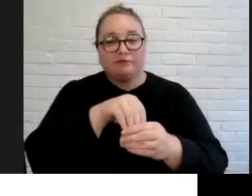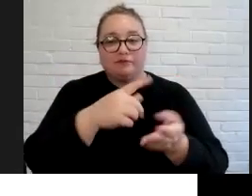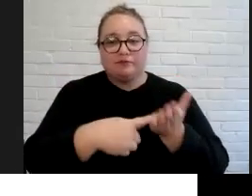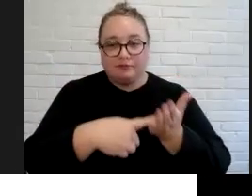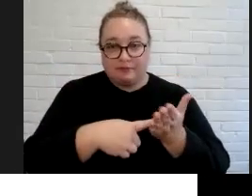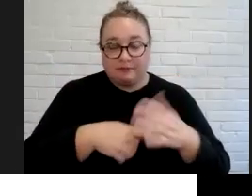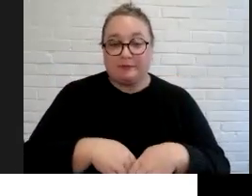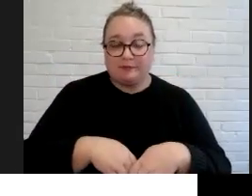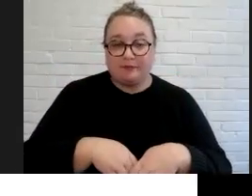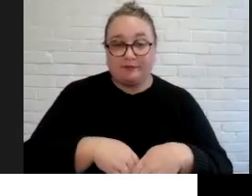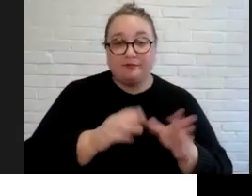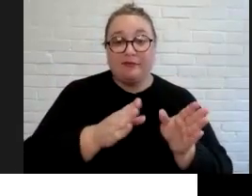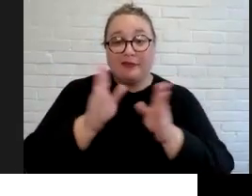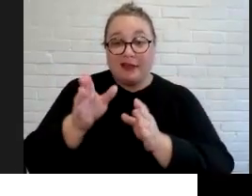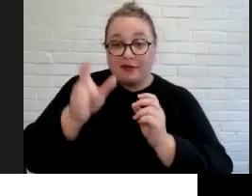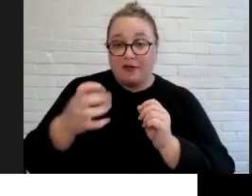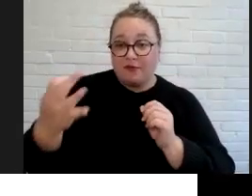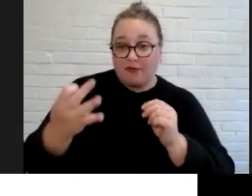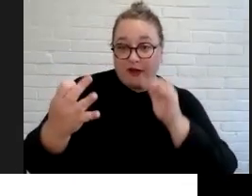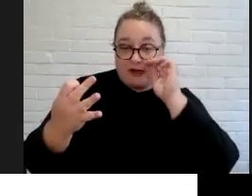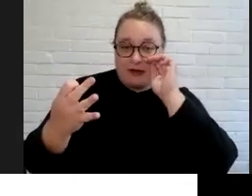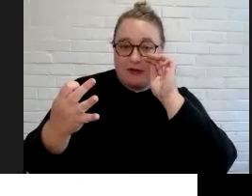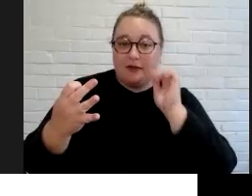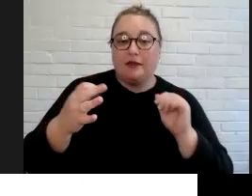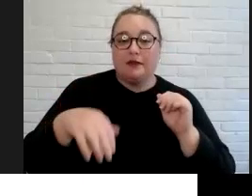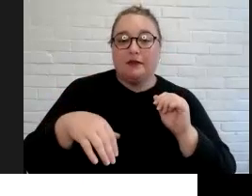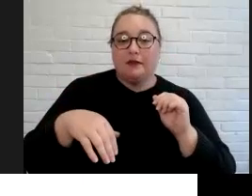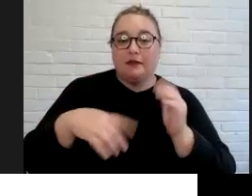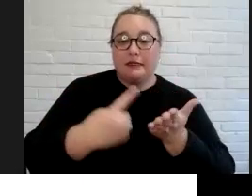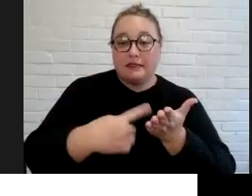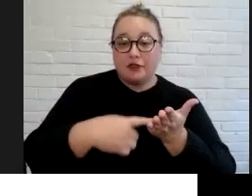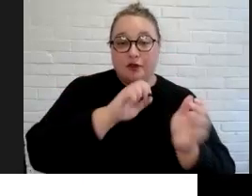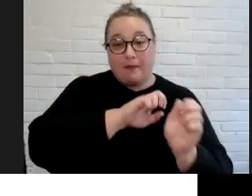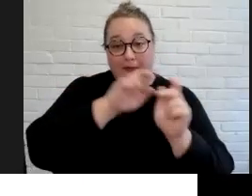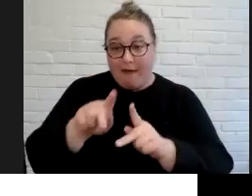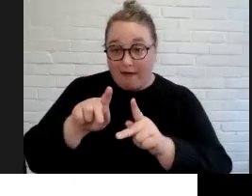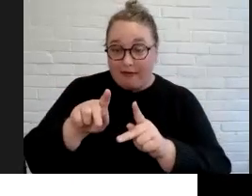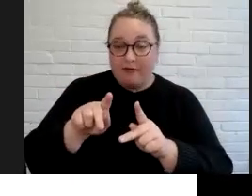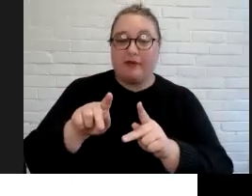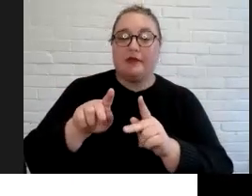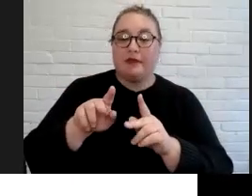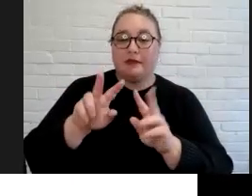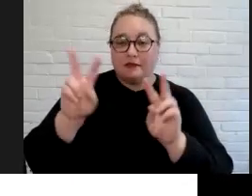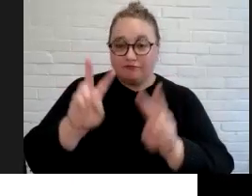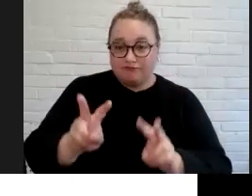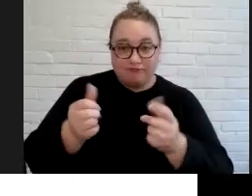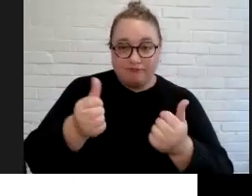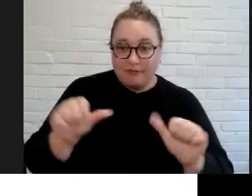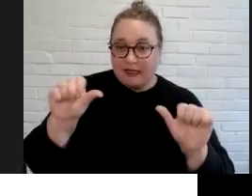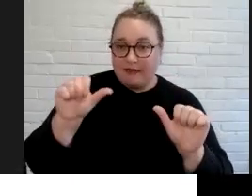Friday, she goes back to the discussion and, you know, finishes up anything that she didn't get a chance to do,